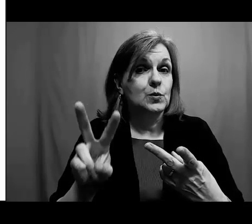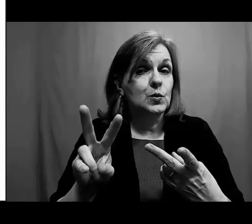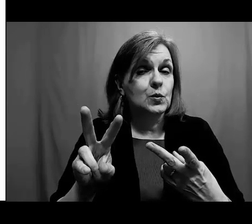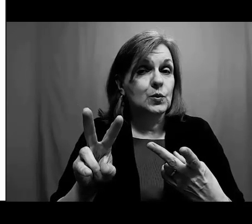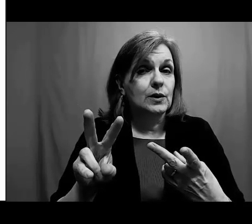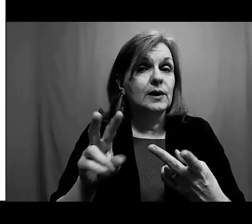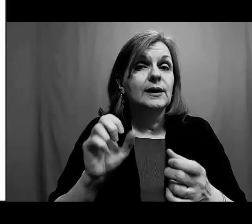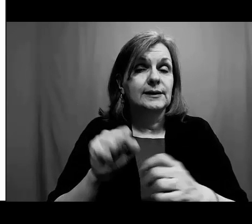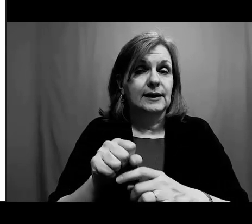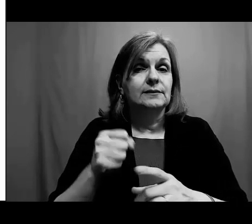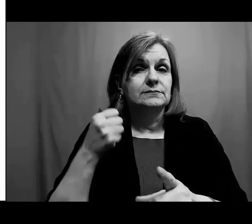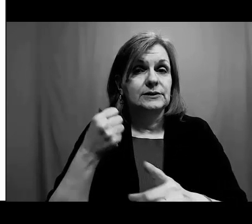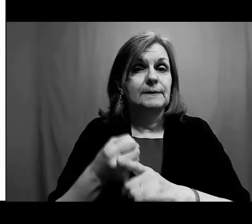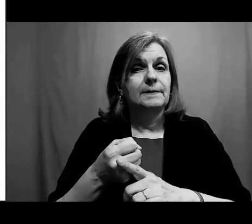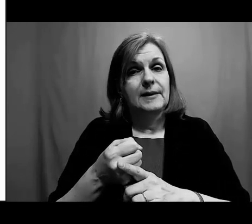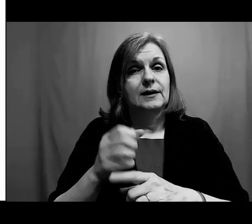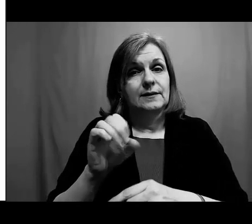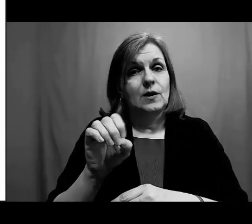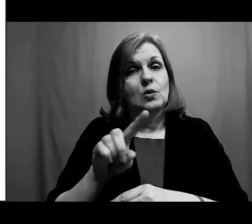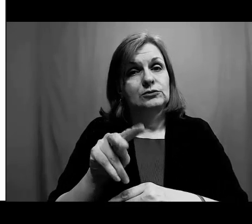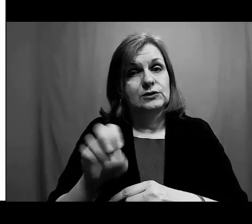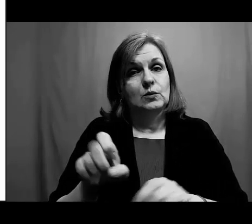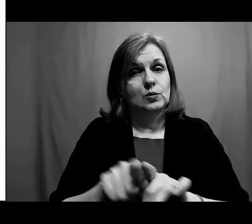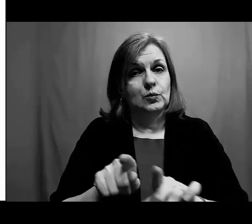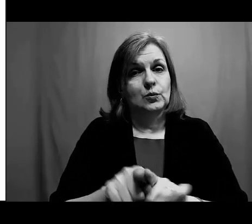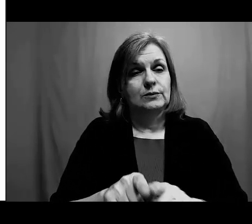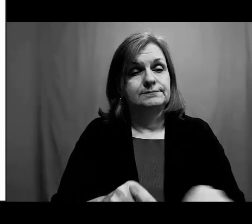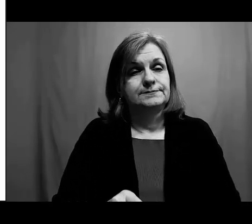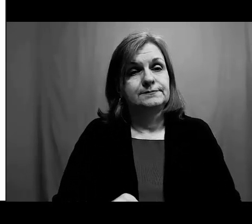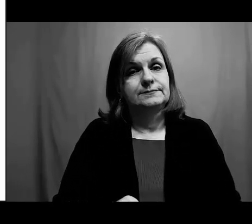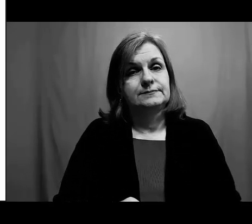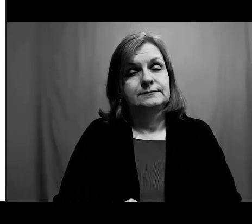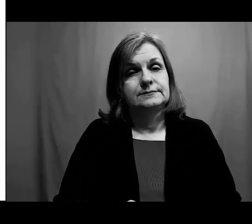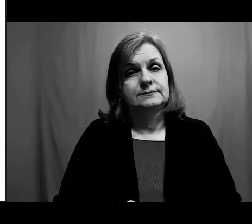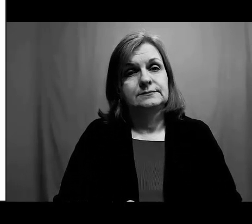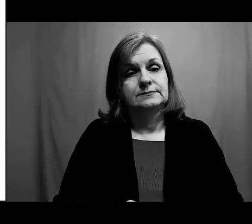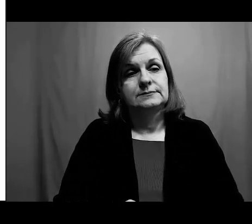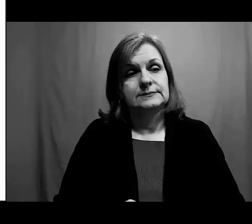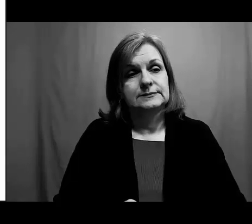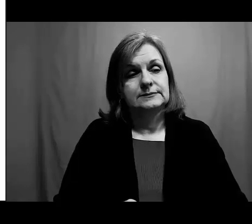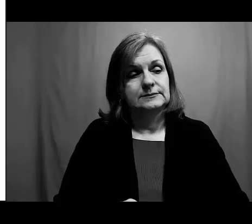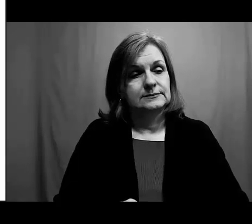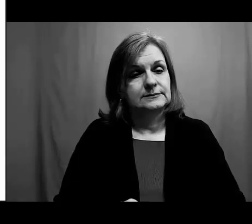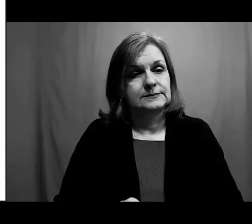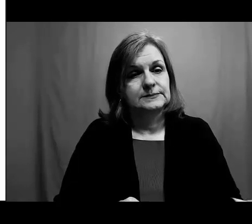significant contributor to the ozone layer and we'll talk more about that